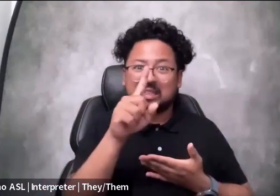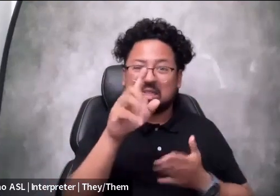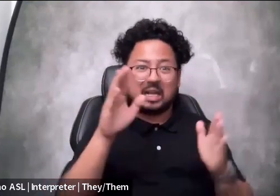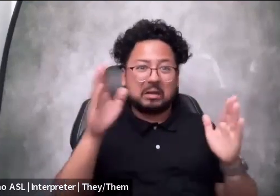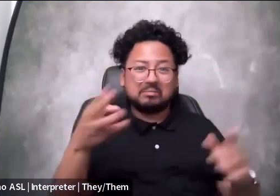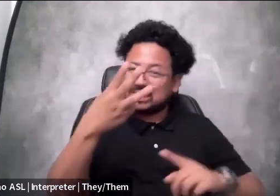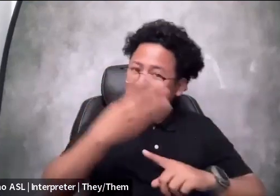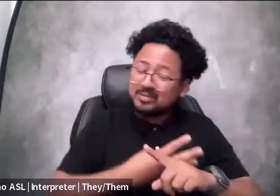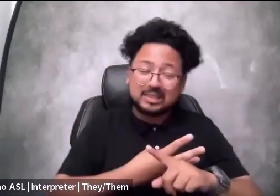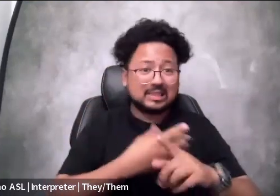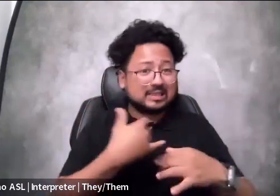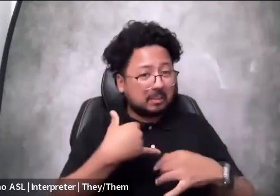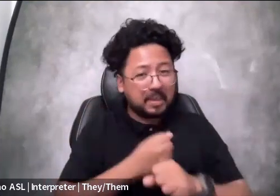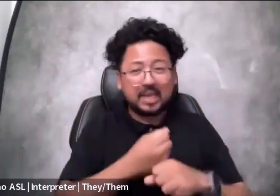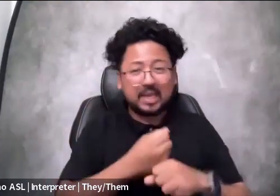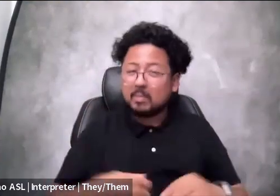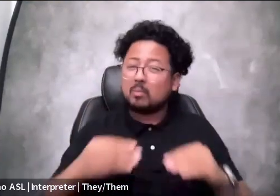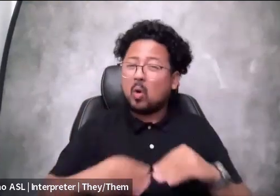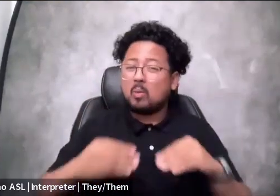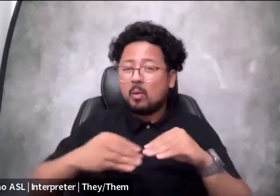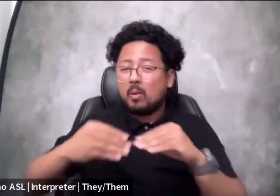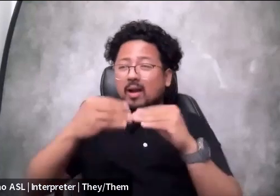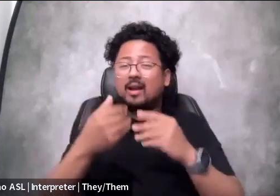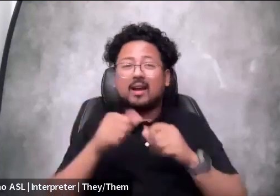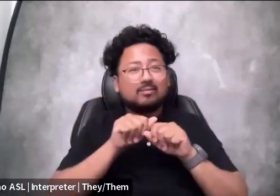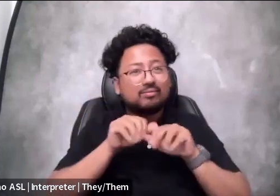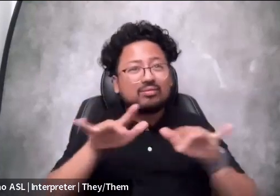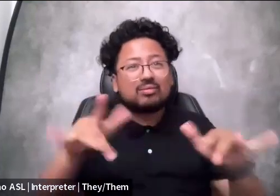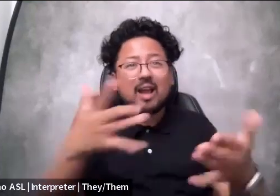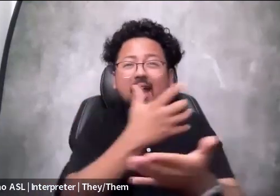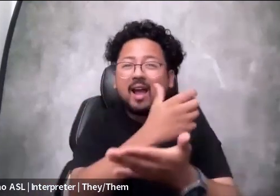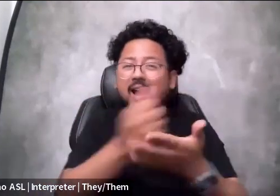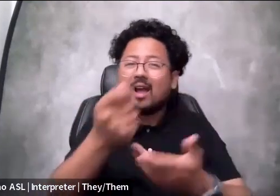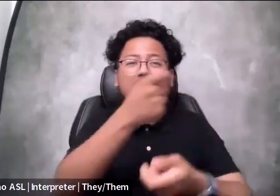And I just still every couple of months send out again replacement stickers to fix the title.